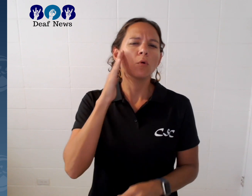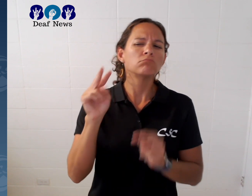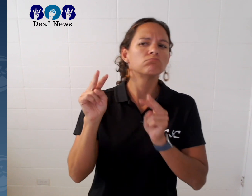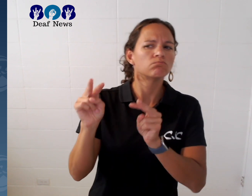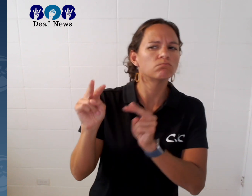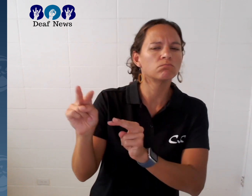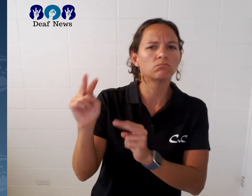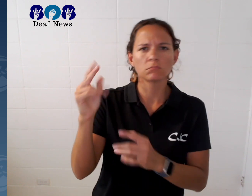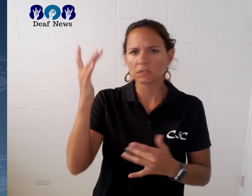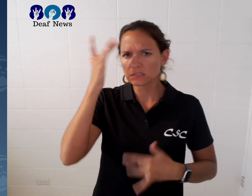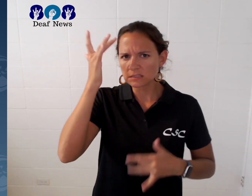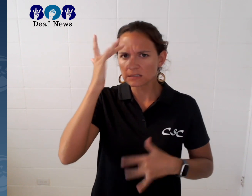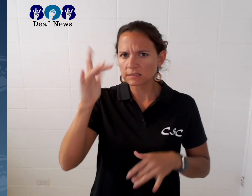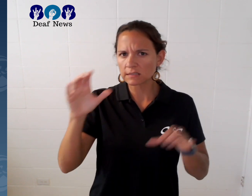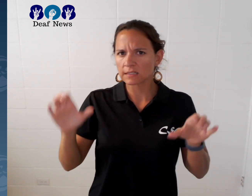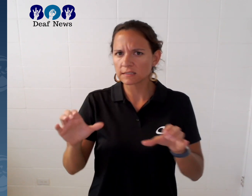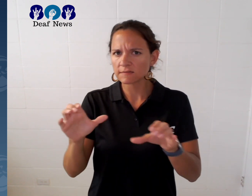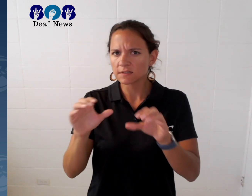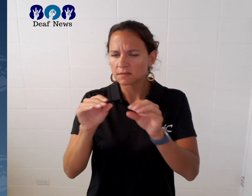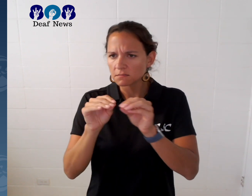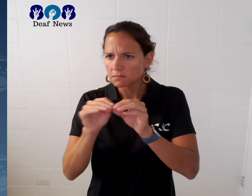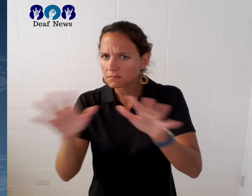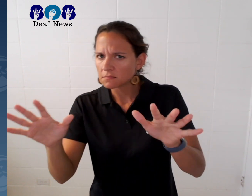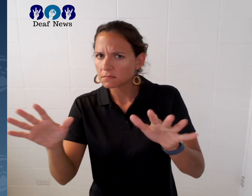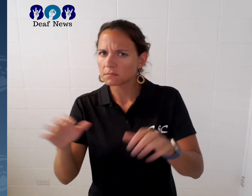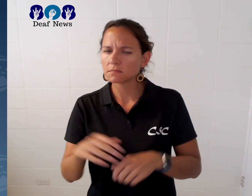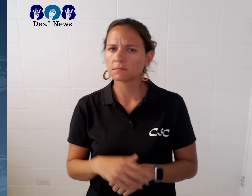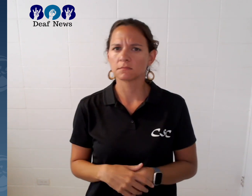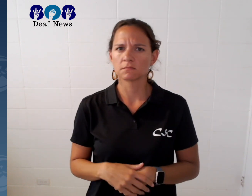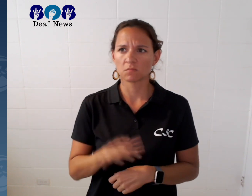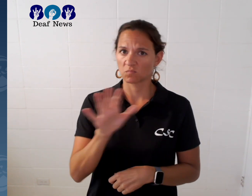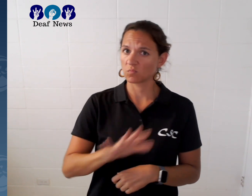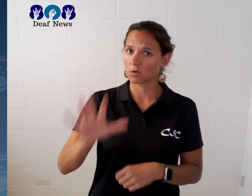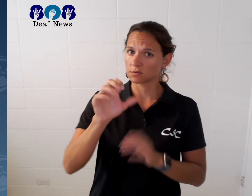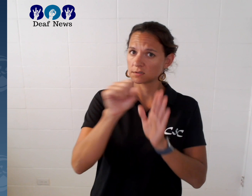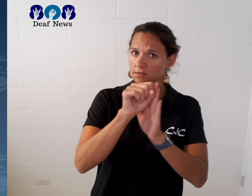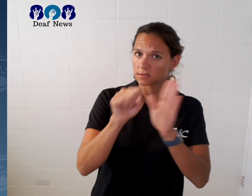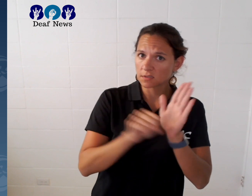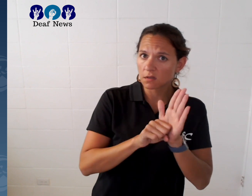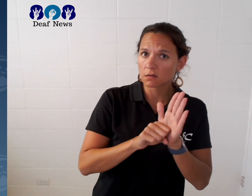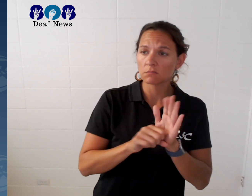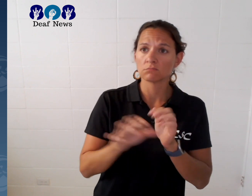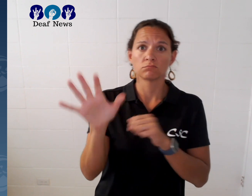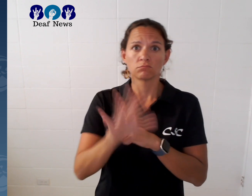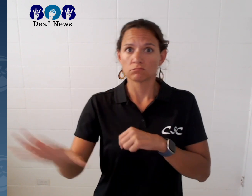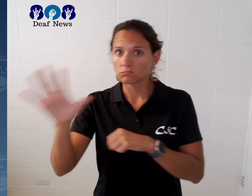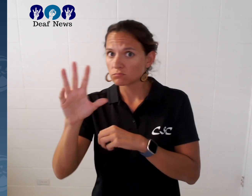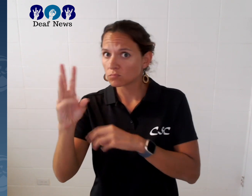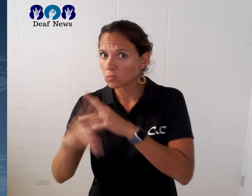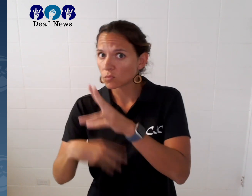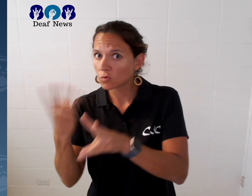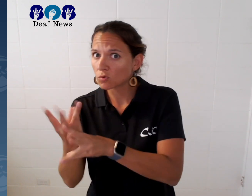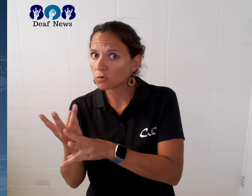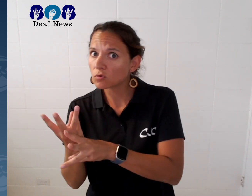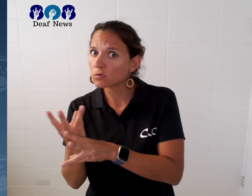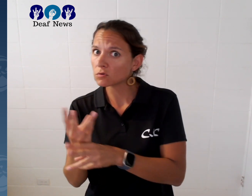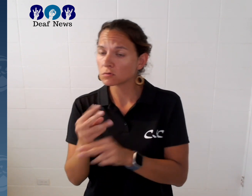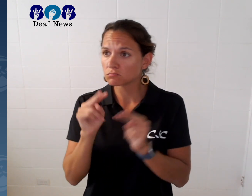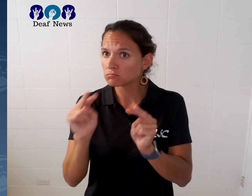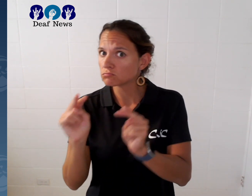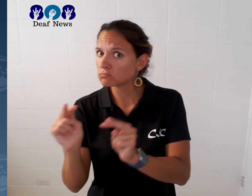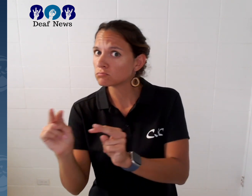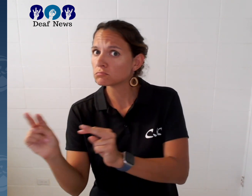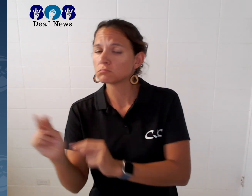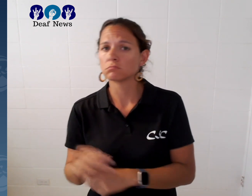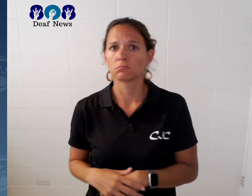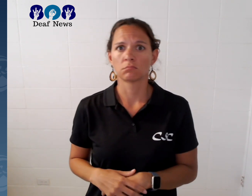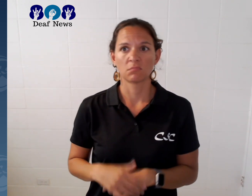Weʻre watching disease activity across the state and globally. Especially as other changes are made